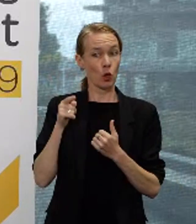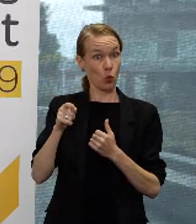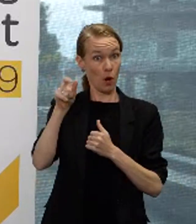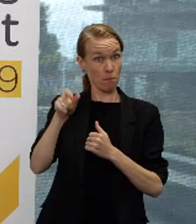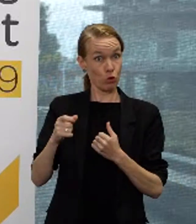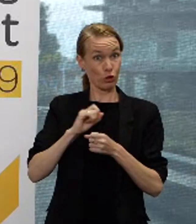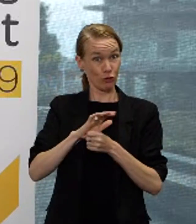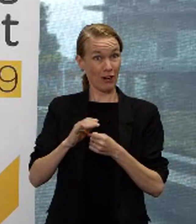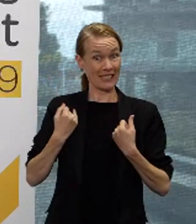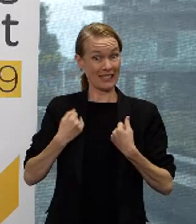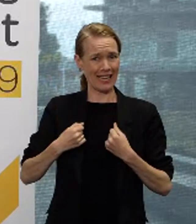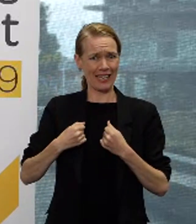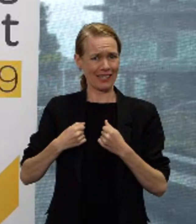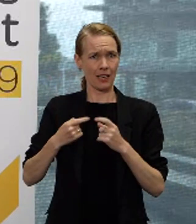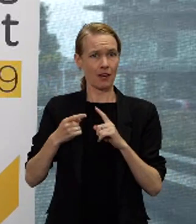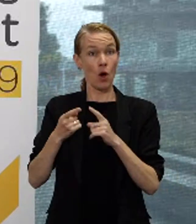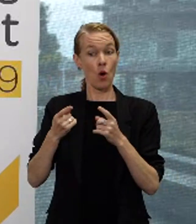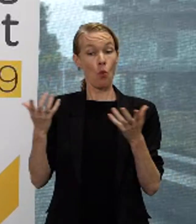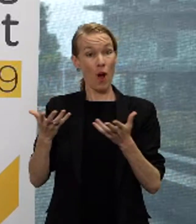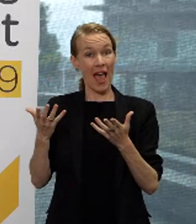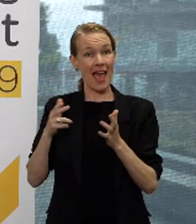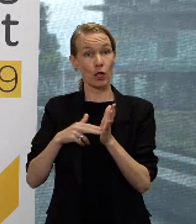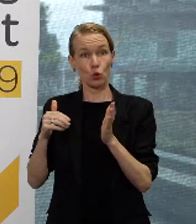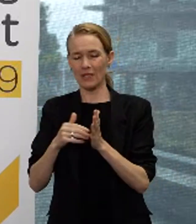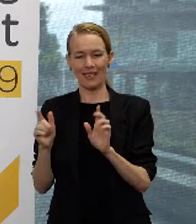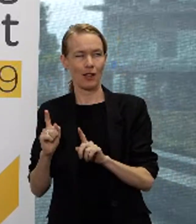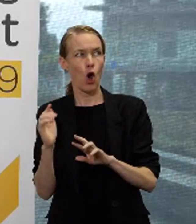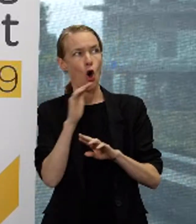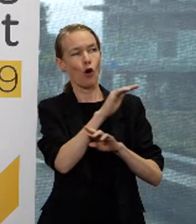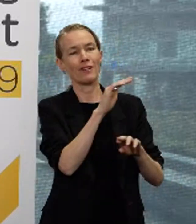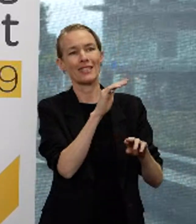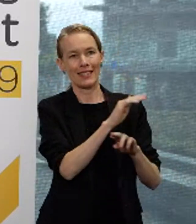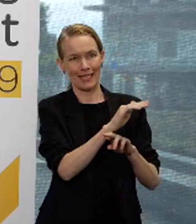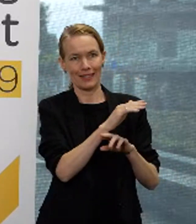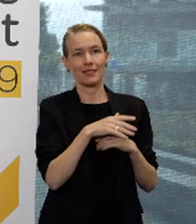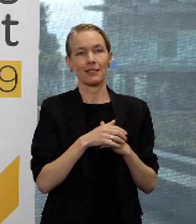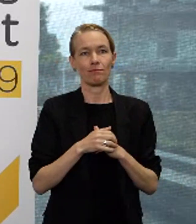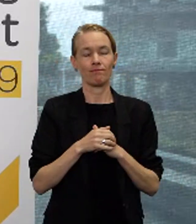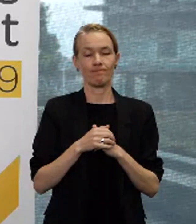And as we often see, when people get respiratory symptoms for another reason, it can result